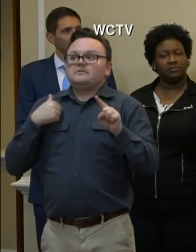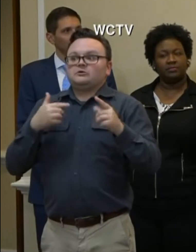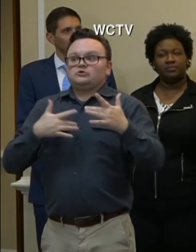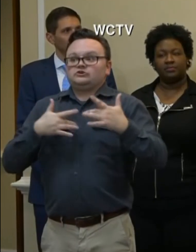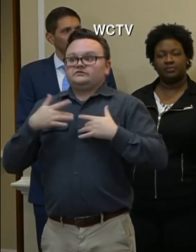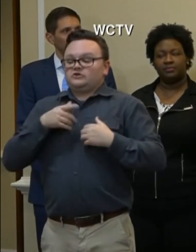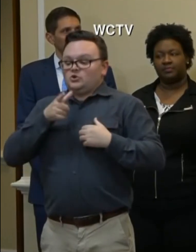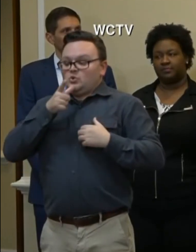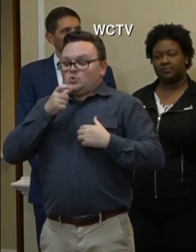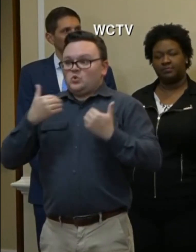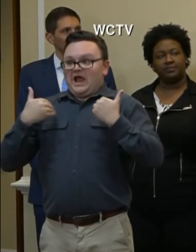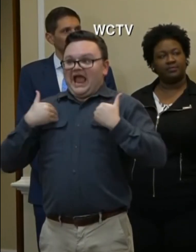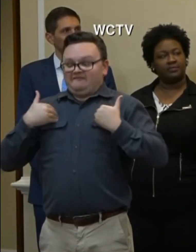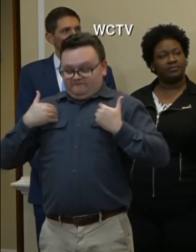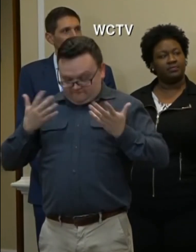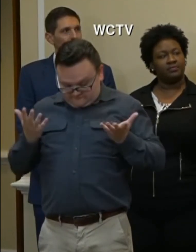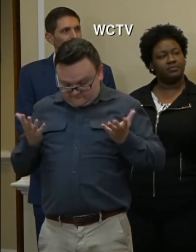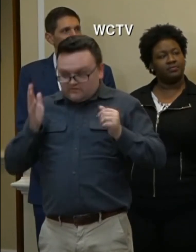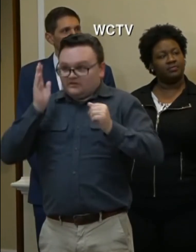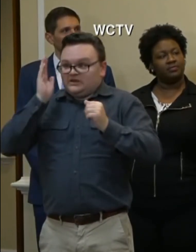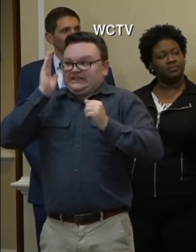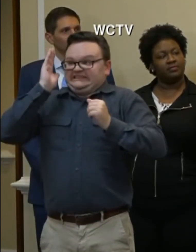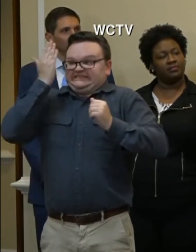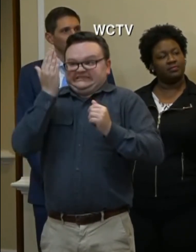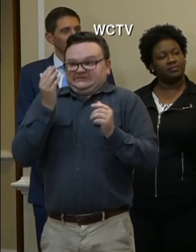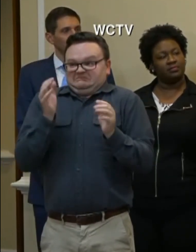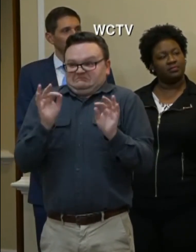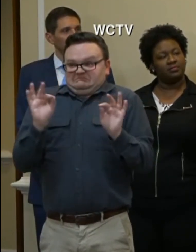who doesn't seem like an obvious case to be carrying it and that's one of the